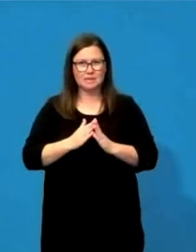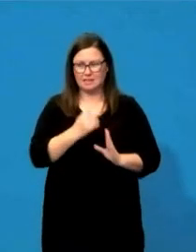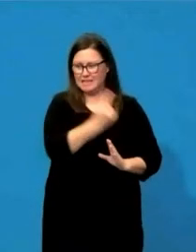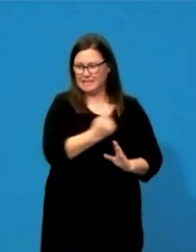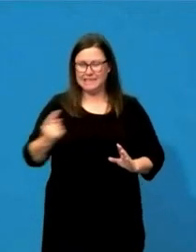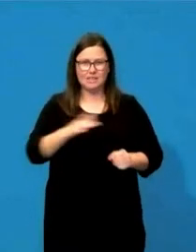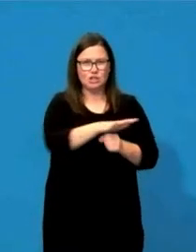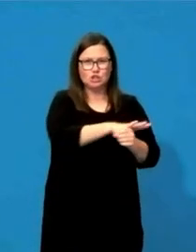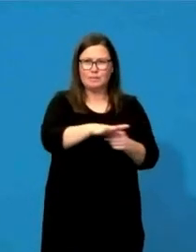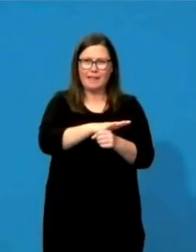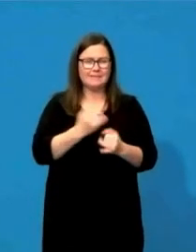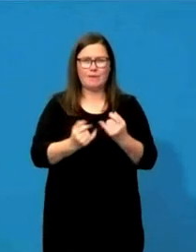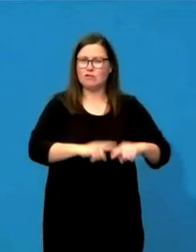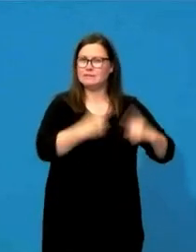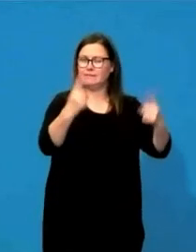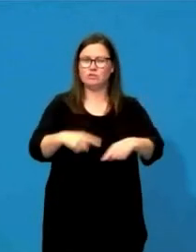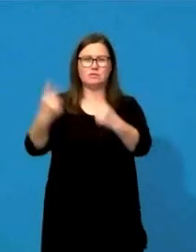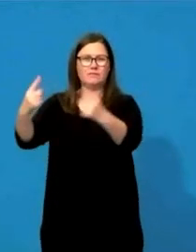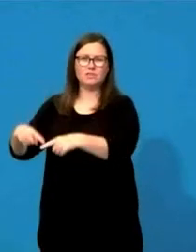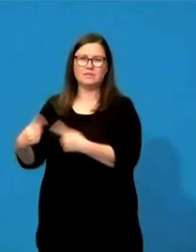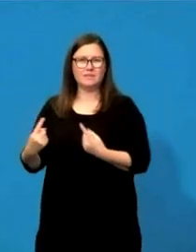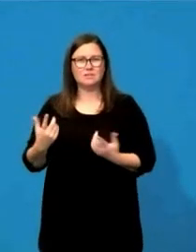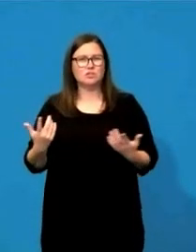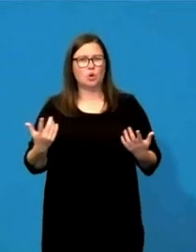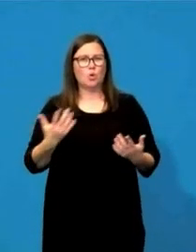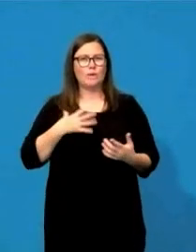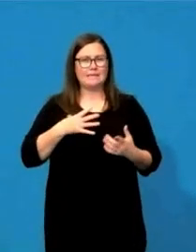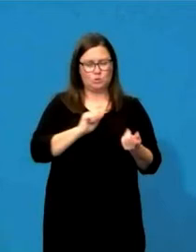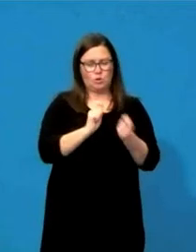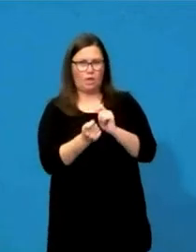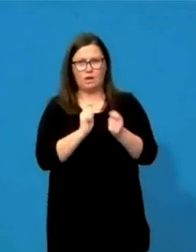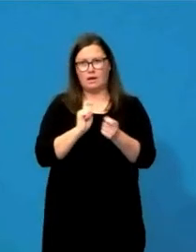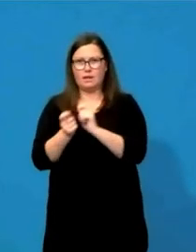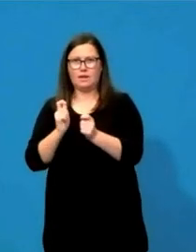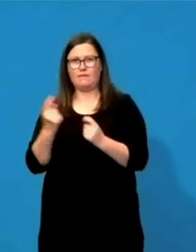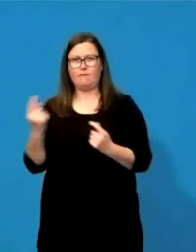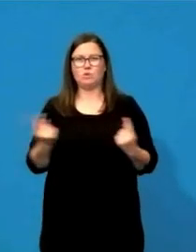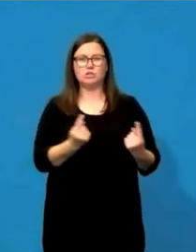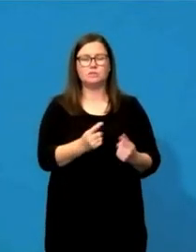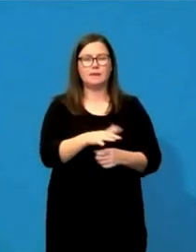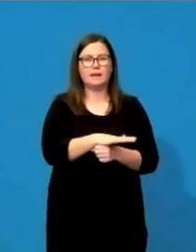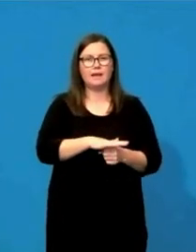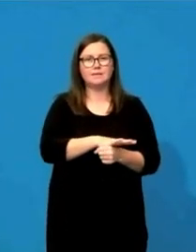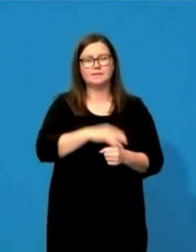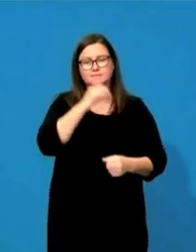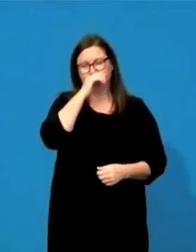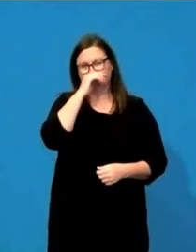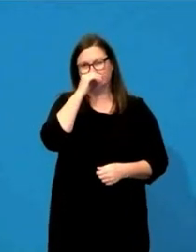So I think there needs to be consultation. And one thing somebody very smart said to me when I first came here, and to the NDIA when